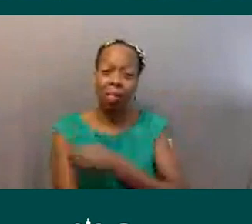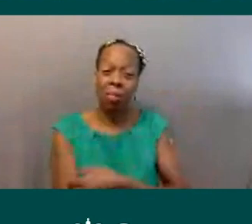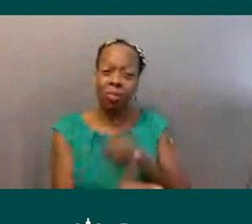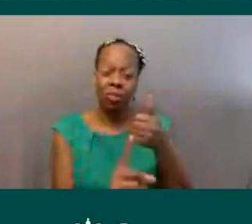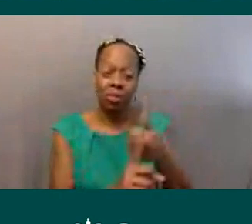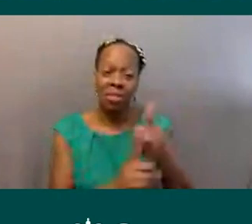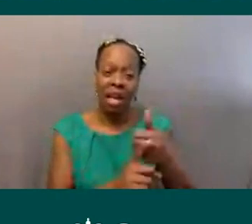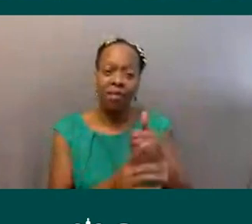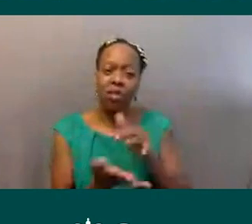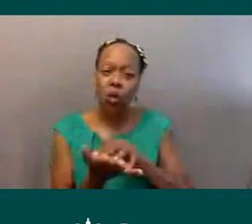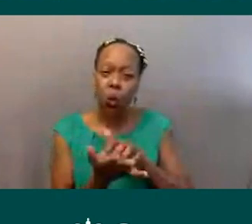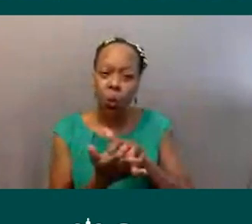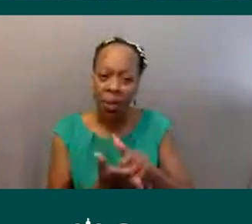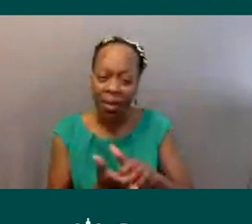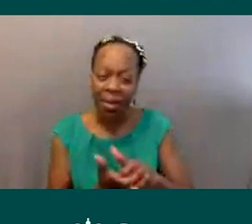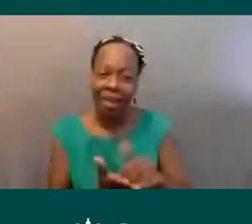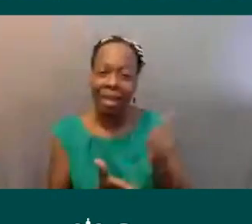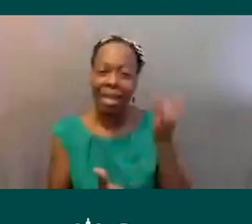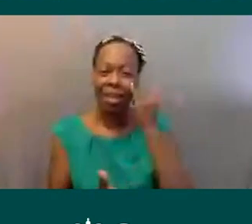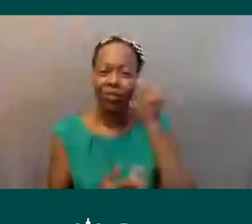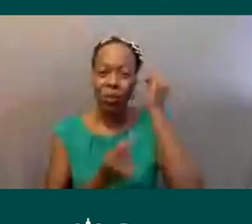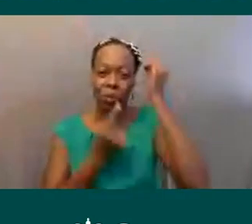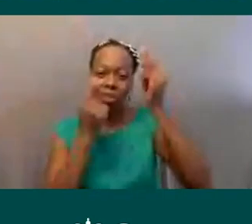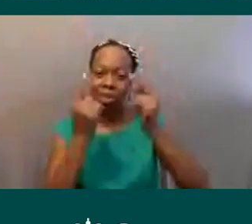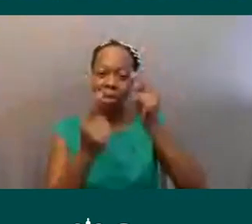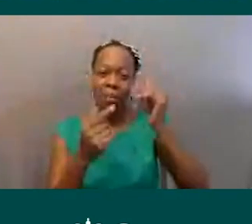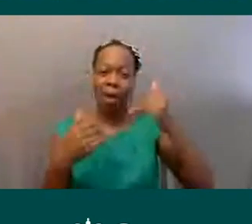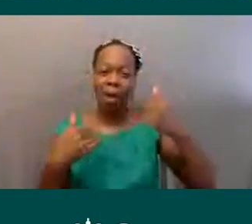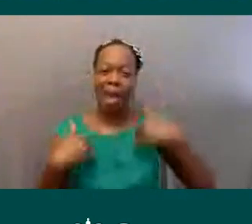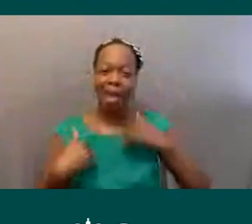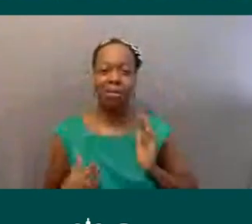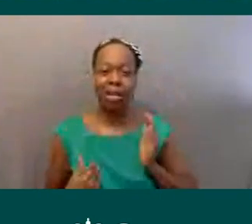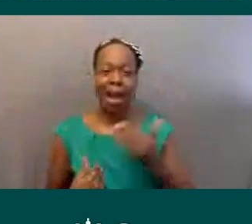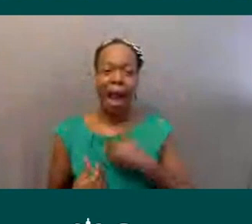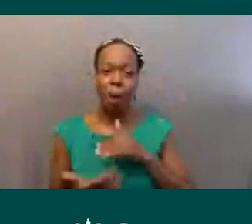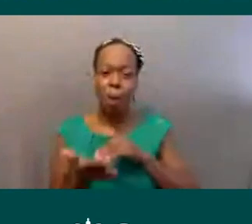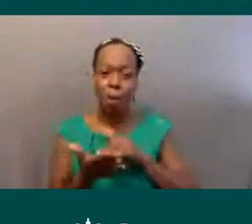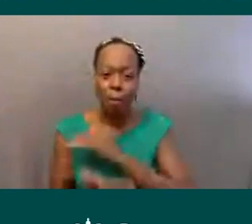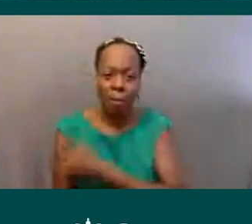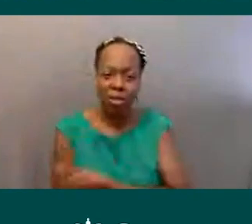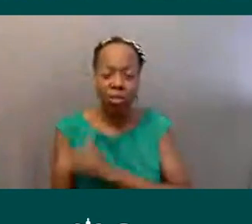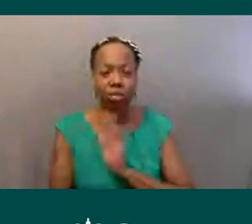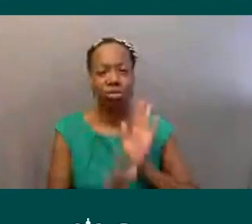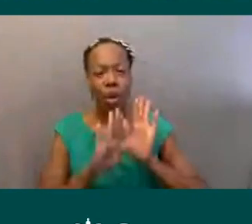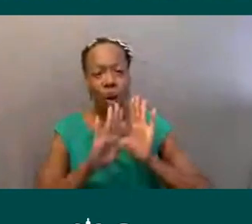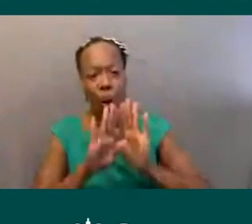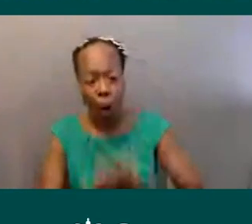and if we tighten our muscles all the time, we get stronger, but that's not really the case just by virtue of the child